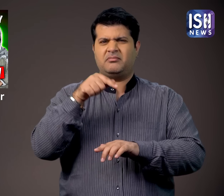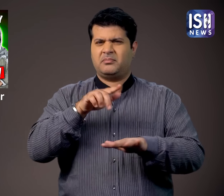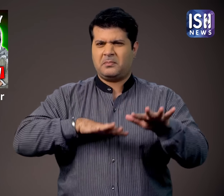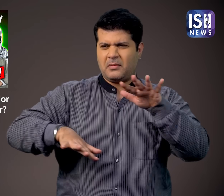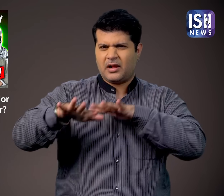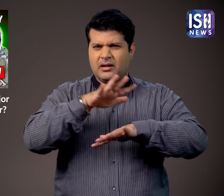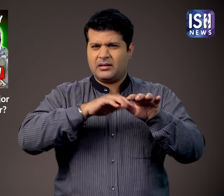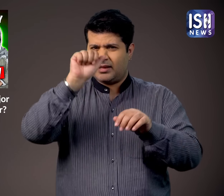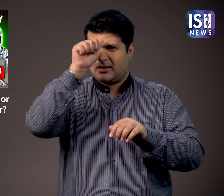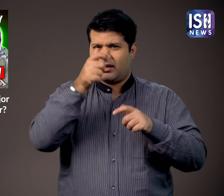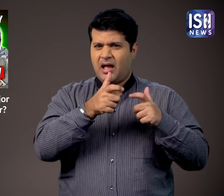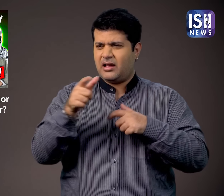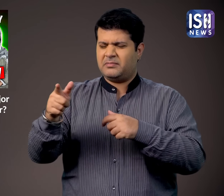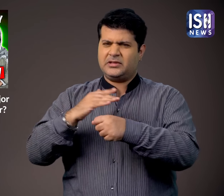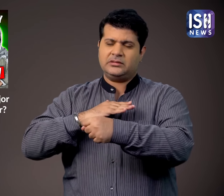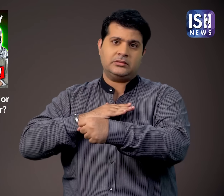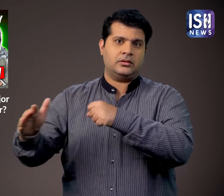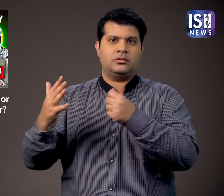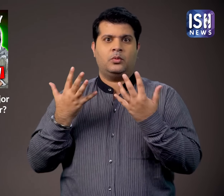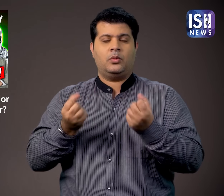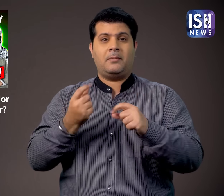They were planning attacks on the Indian Army